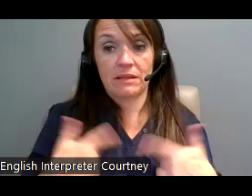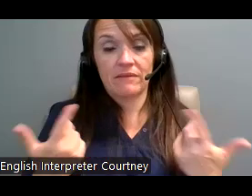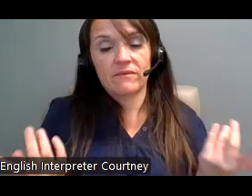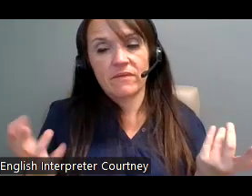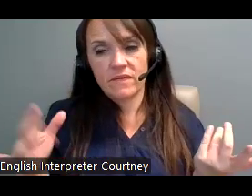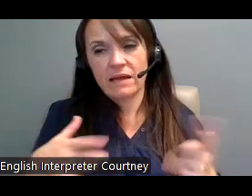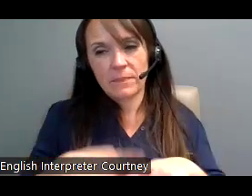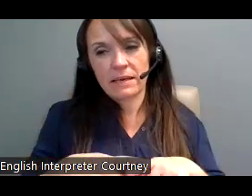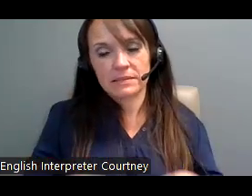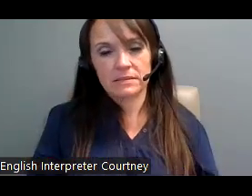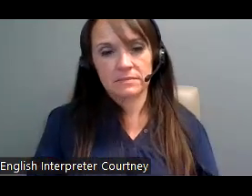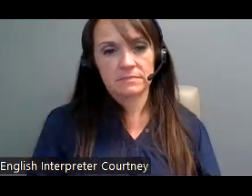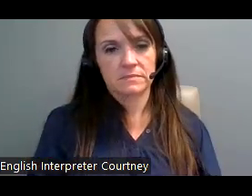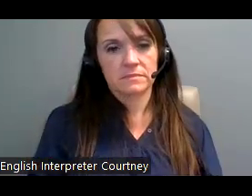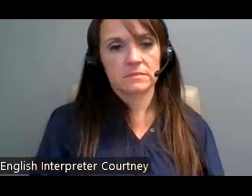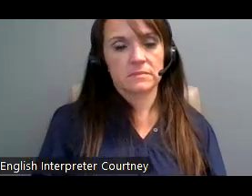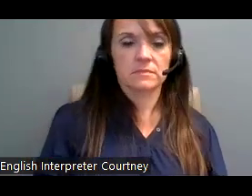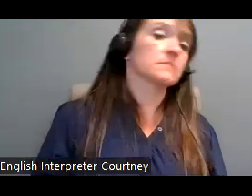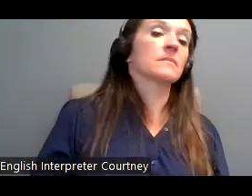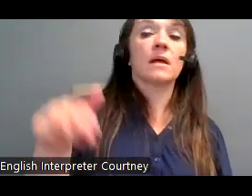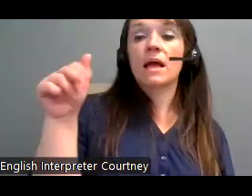Is important to remember that Medicaid